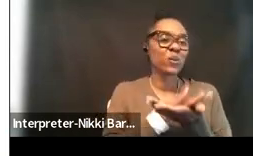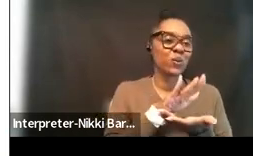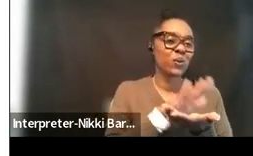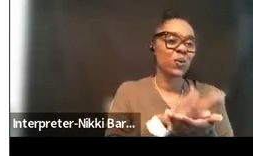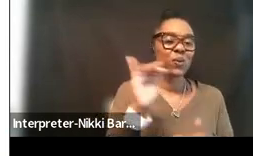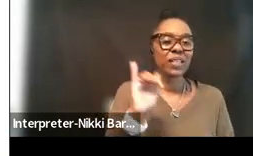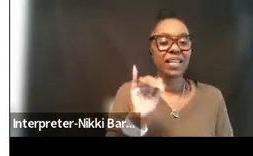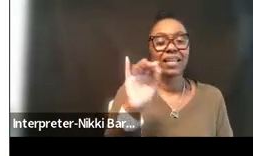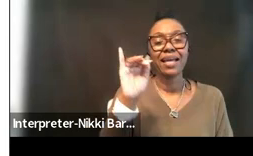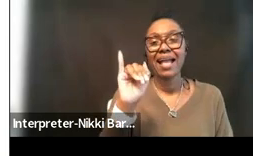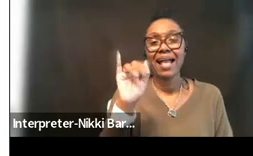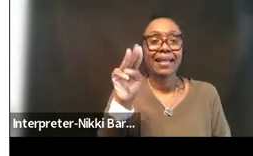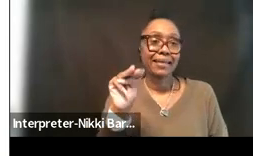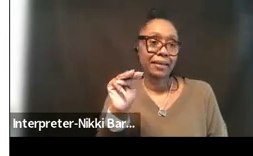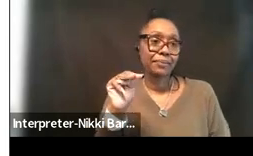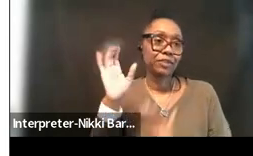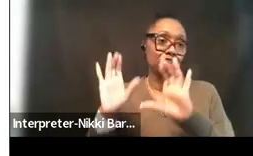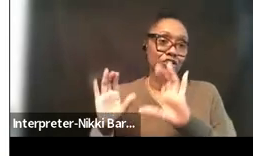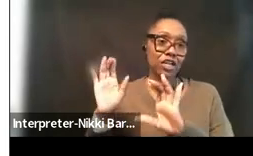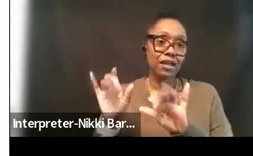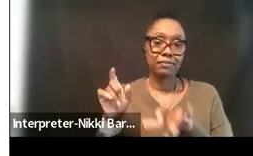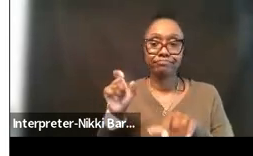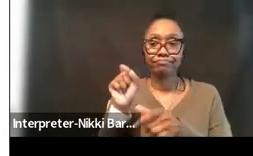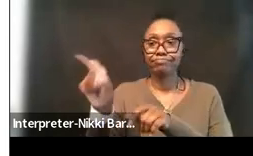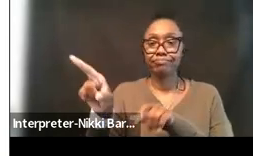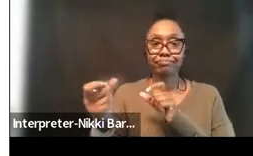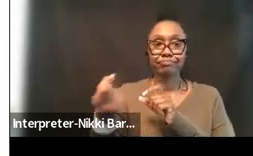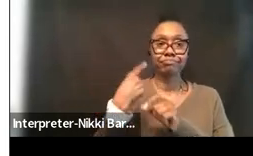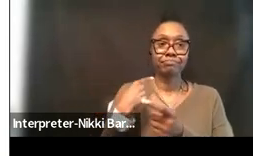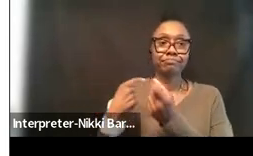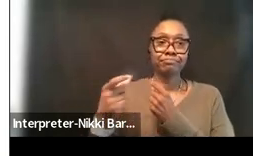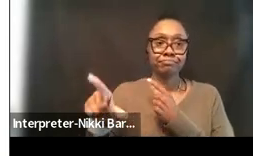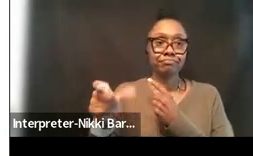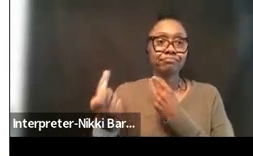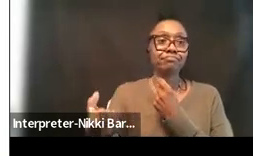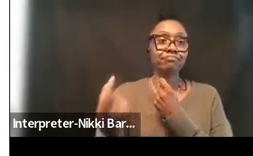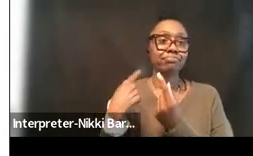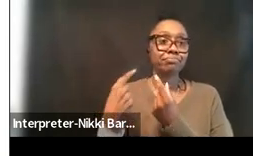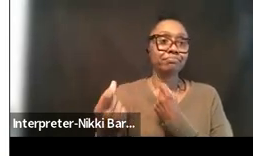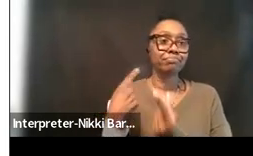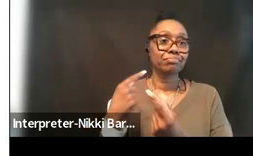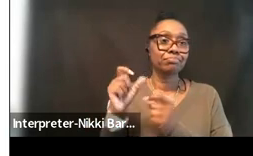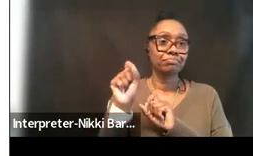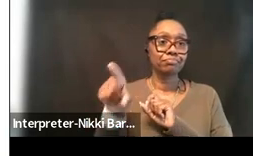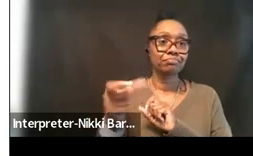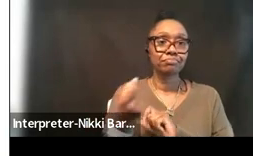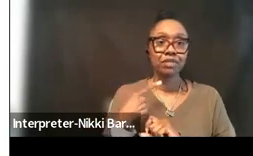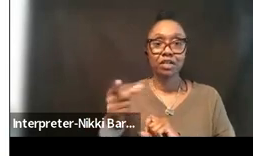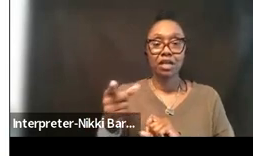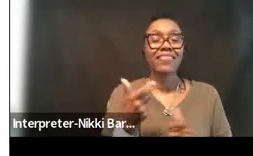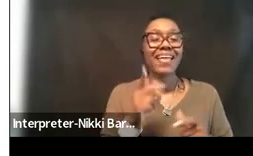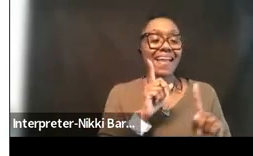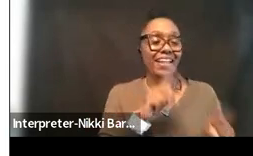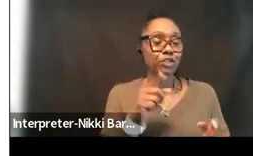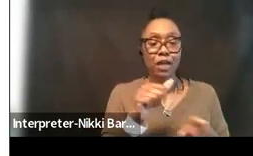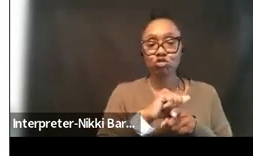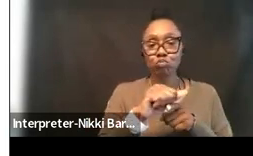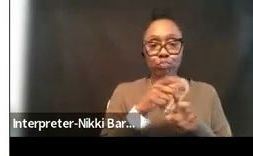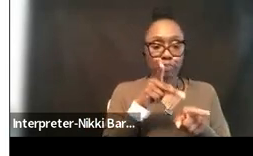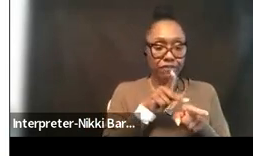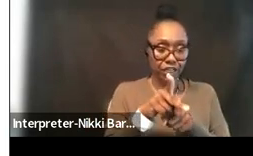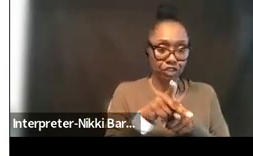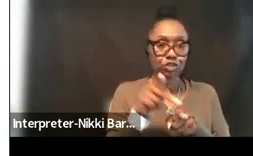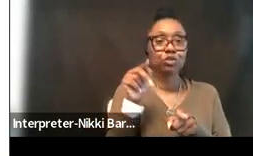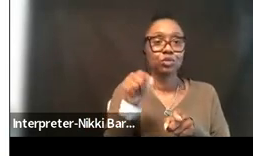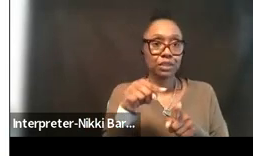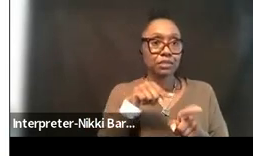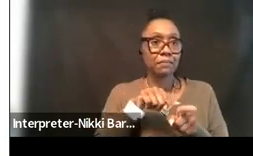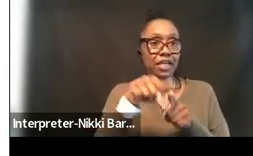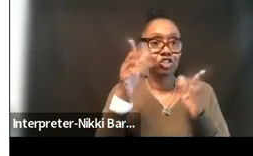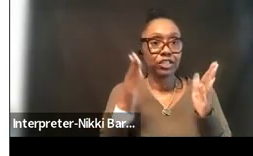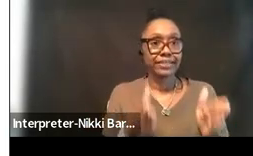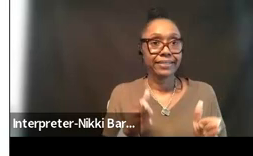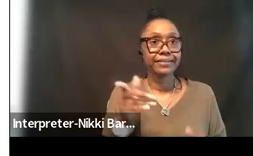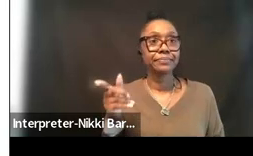Available through via link.org. Again all of these are answered live by a trained specialist through us at